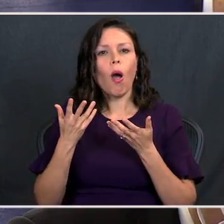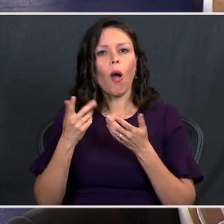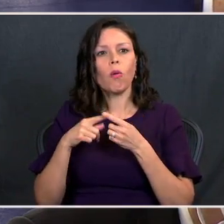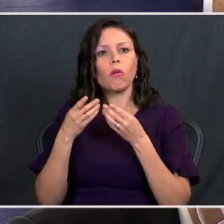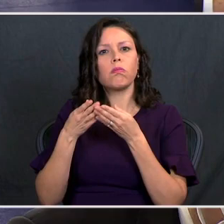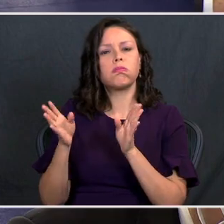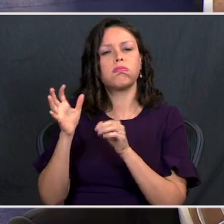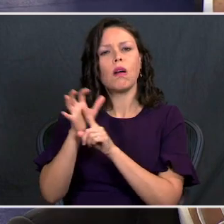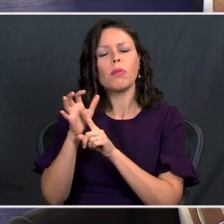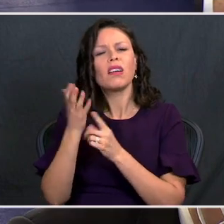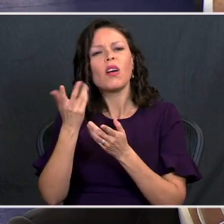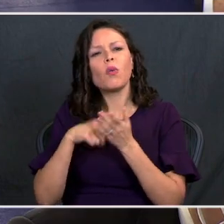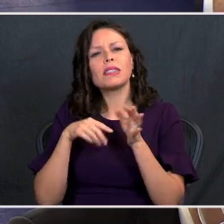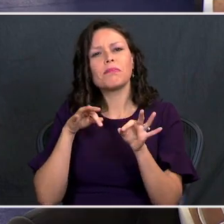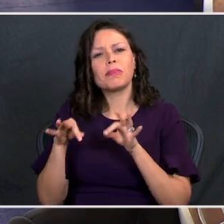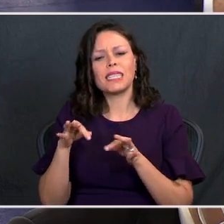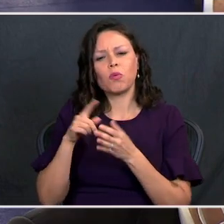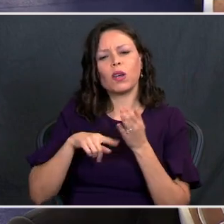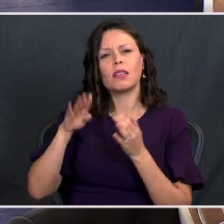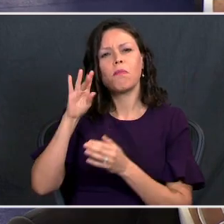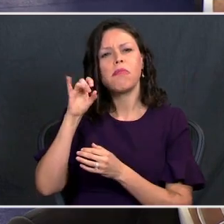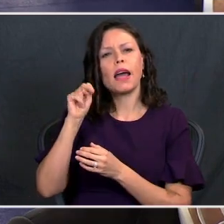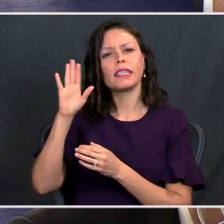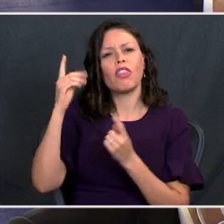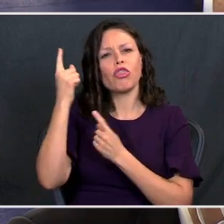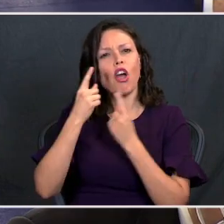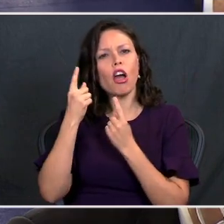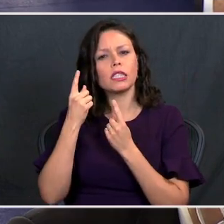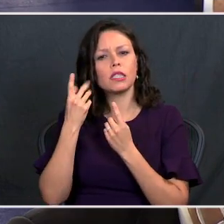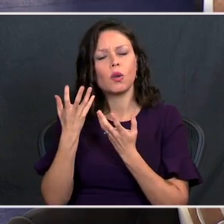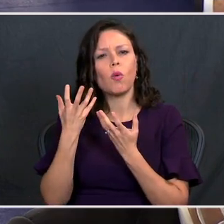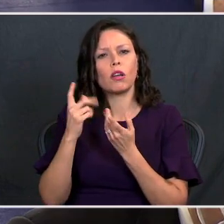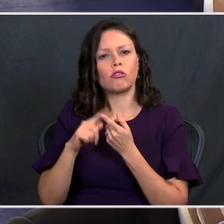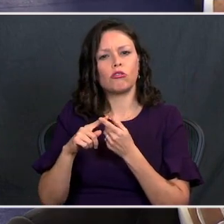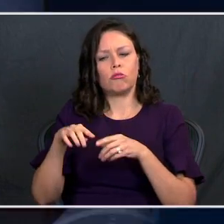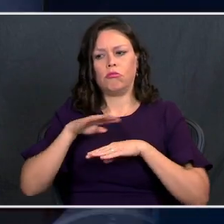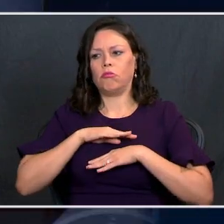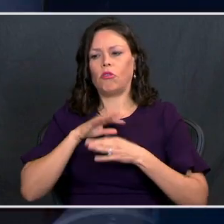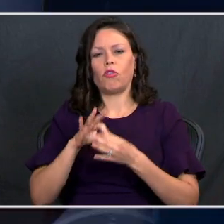Can you, sort of, go through what Biden is thinking about when he says that he wants to achieve unity? Ms. Psaki: Sure.